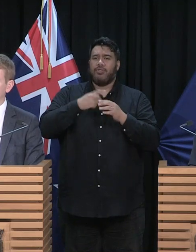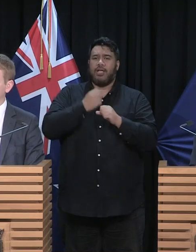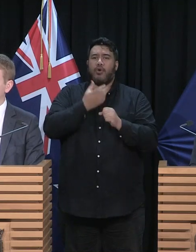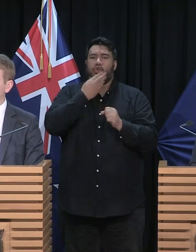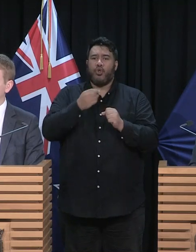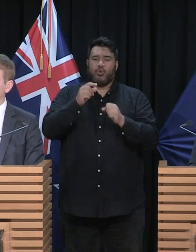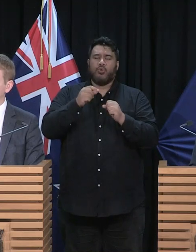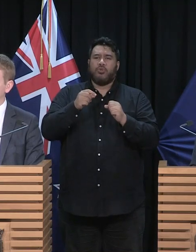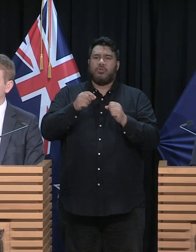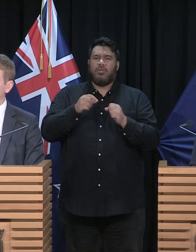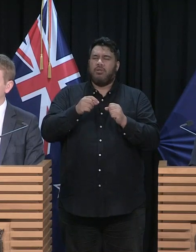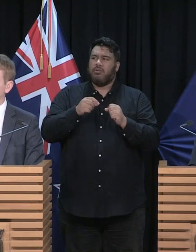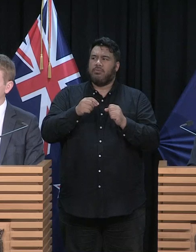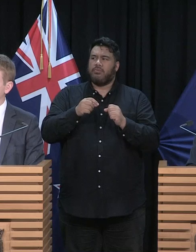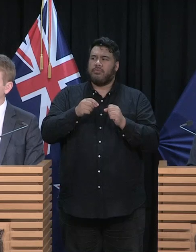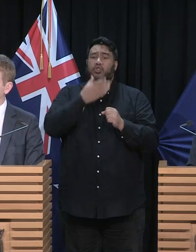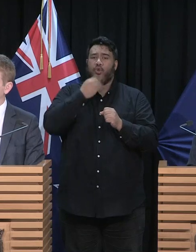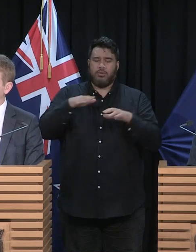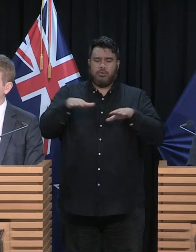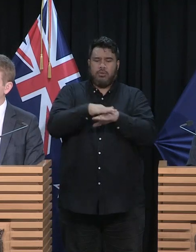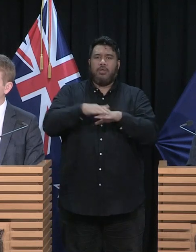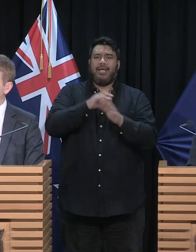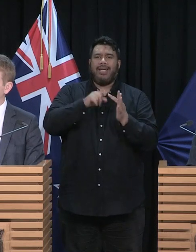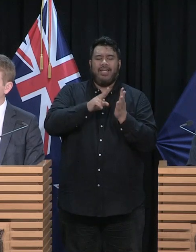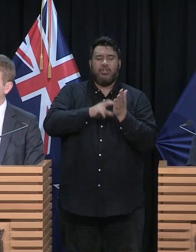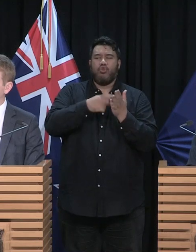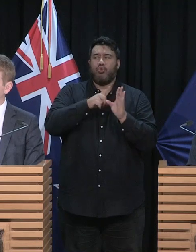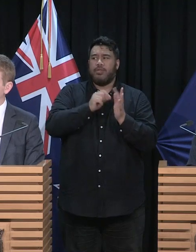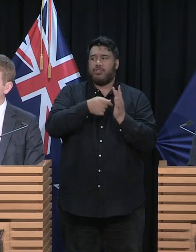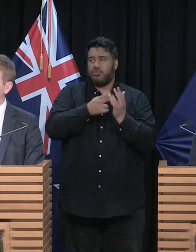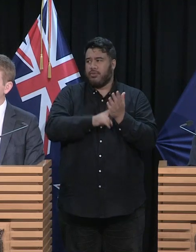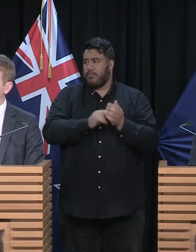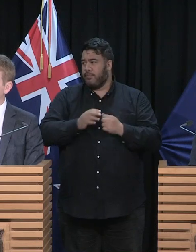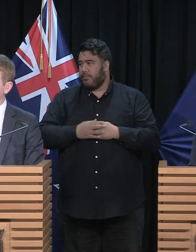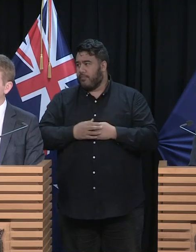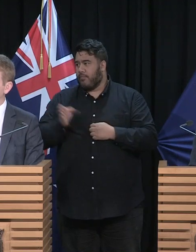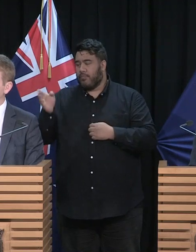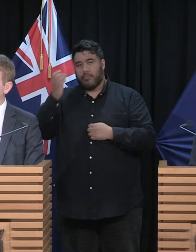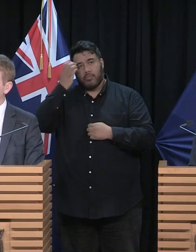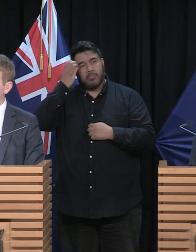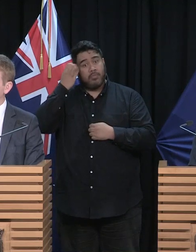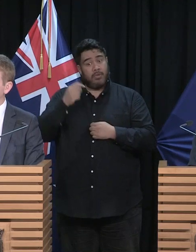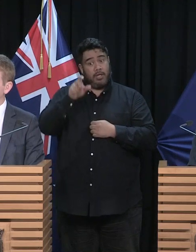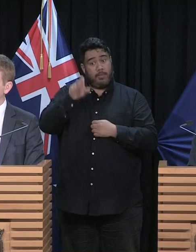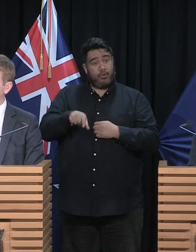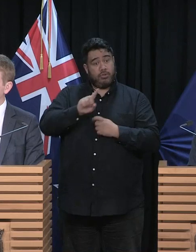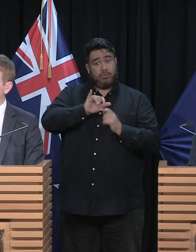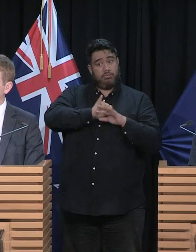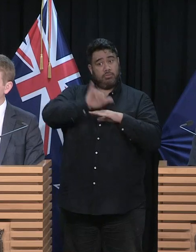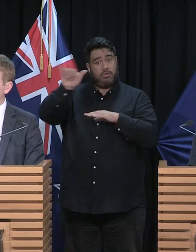platforms in place where information can be shared securely, including in an